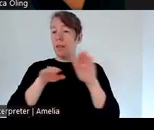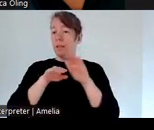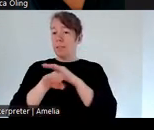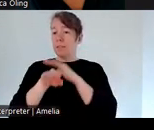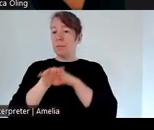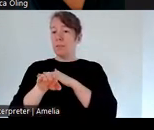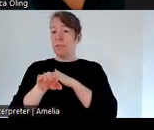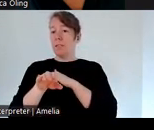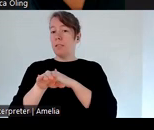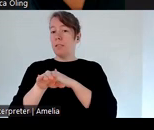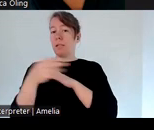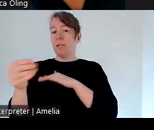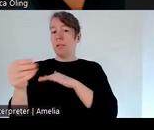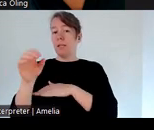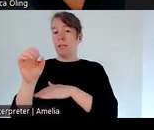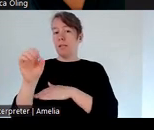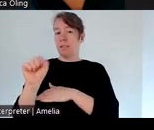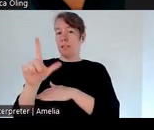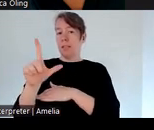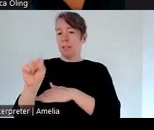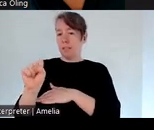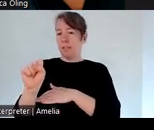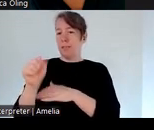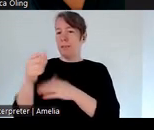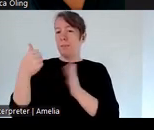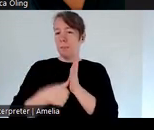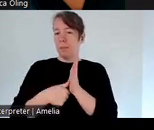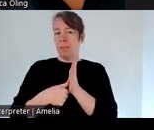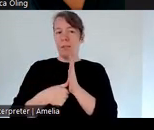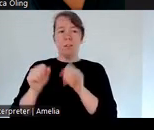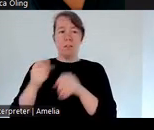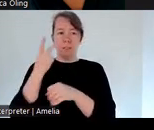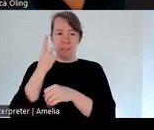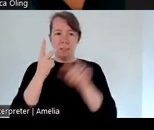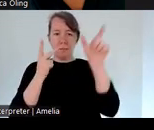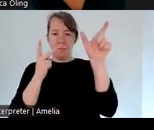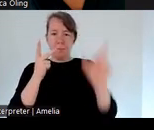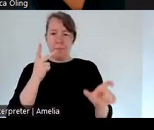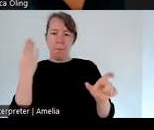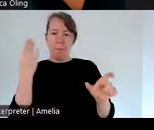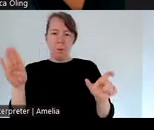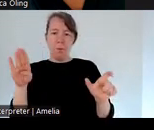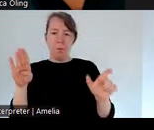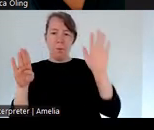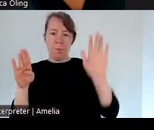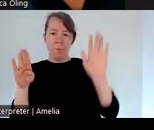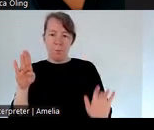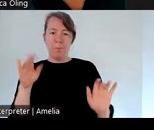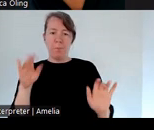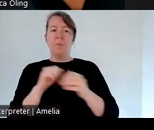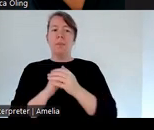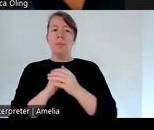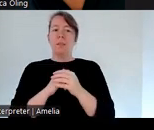There's a subsection of it in the menu to the left, pictured here, that says, uh, Library Procurement Accessibility Toolkit.